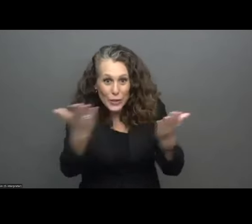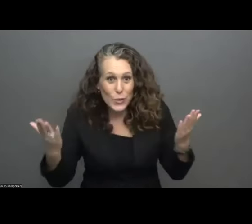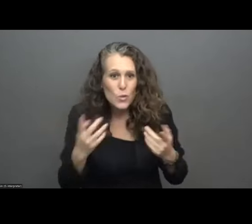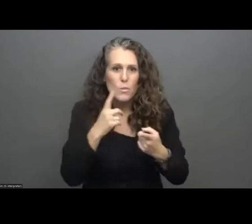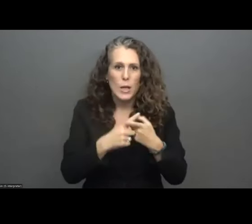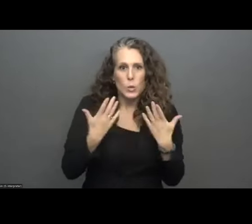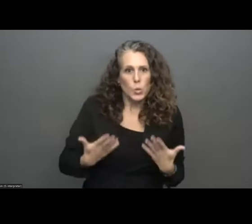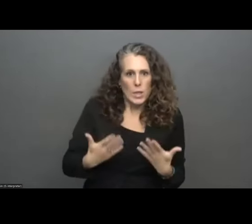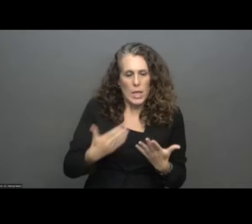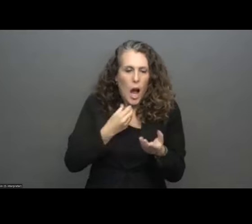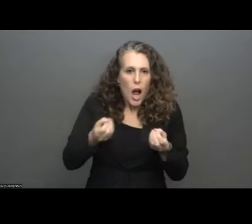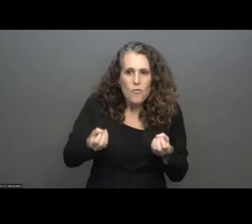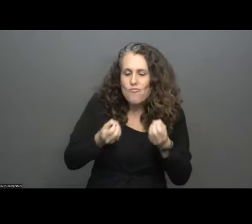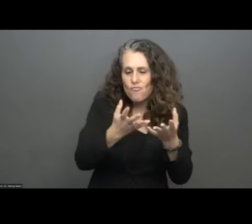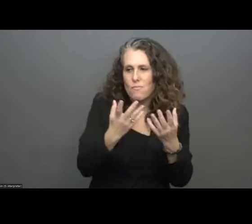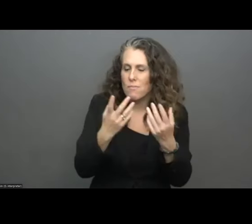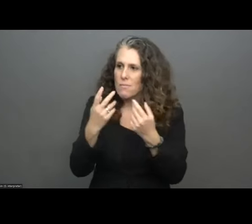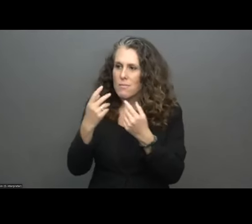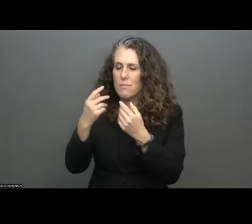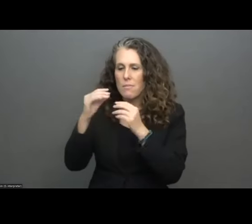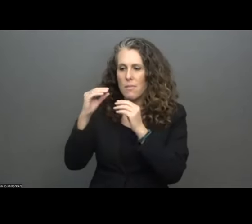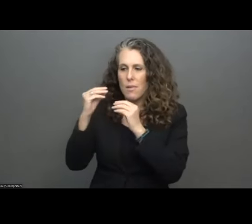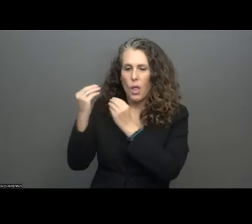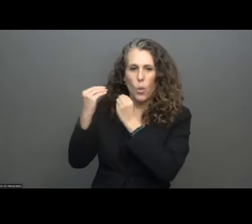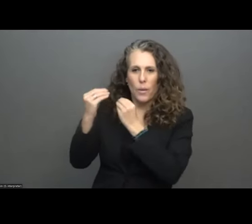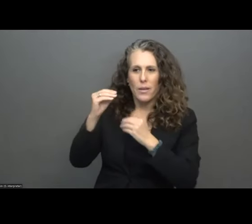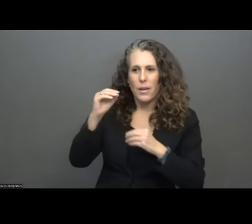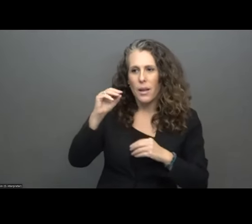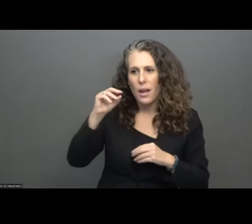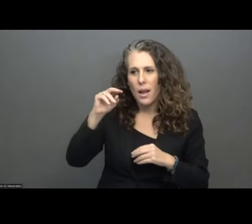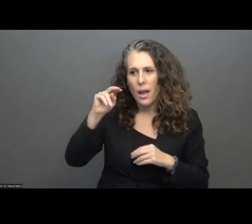Natalie technique tool is automatic or deny please there is a national auto please on